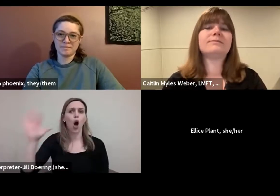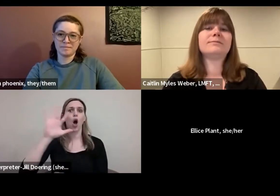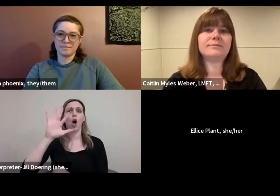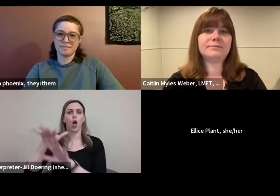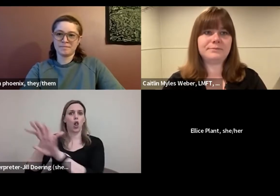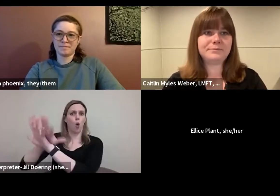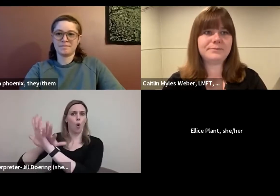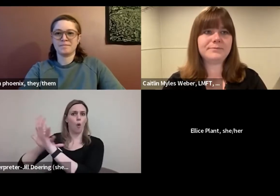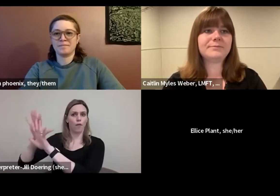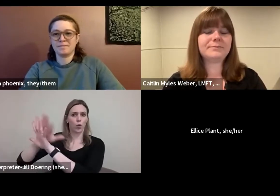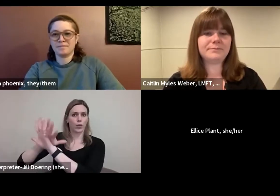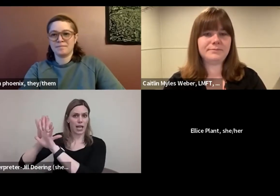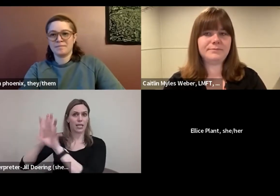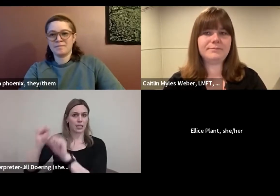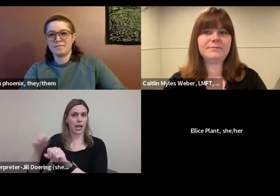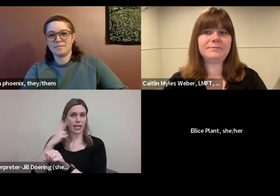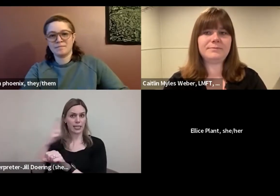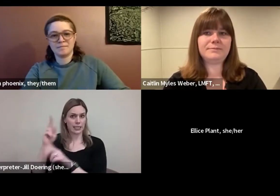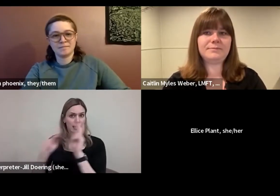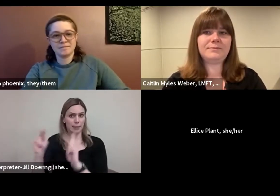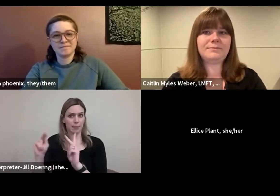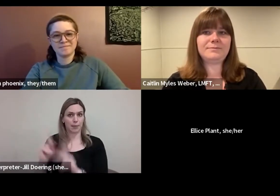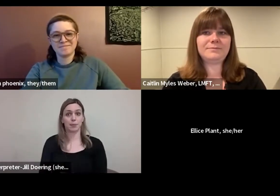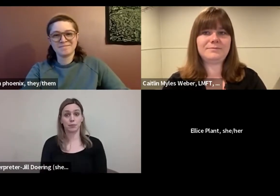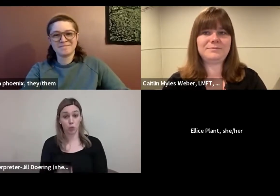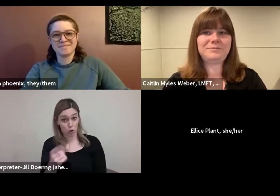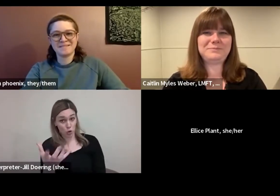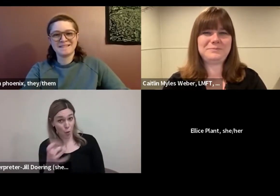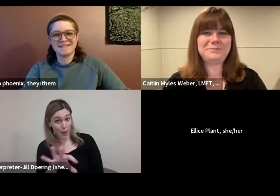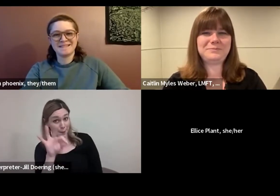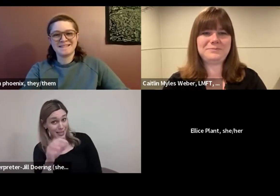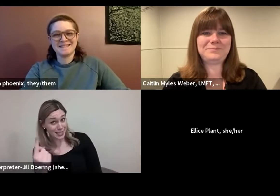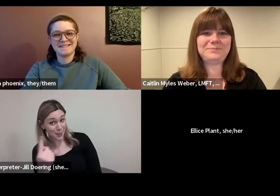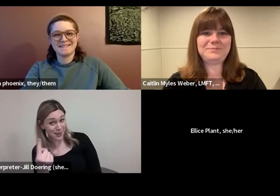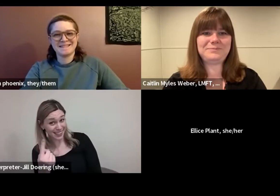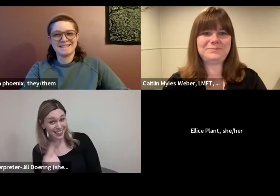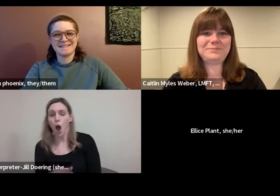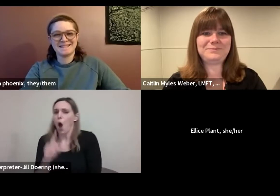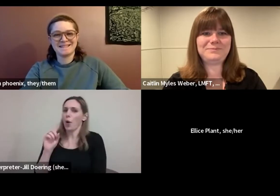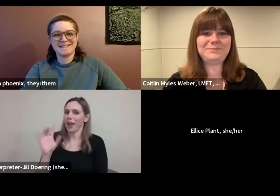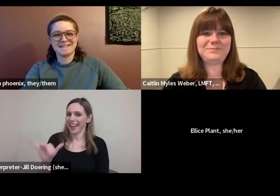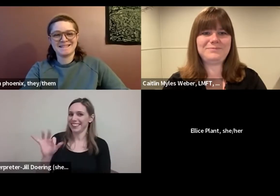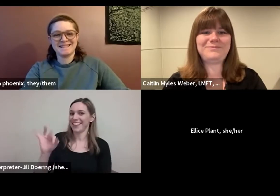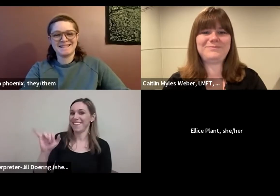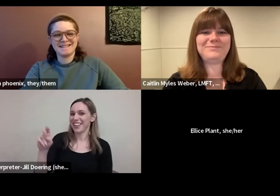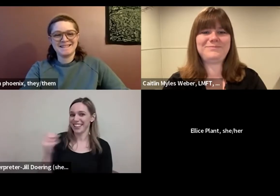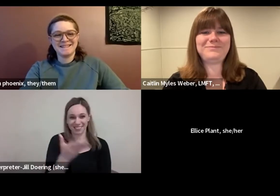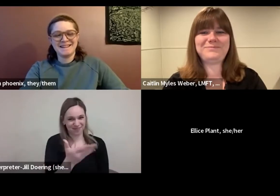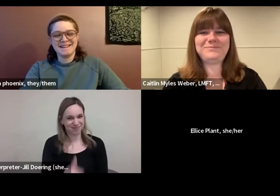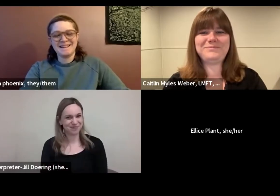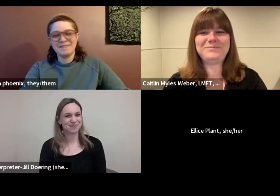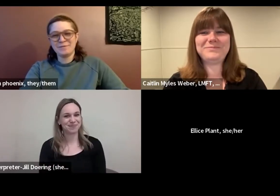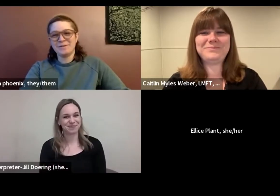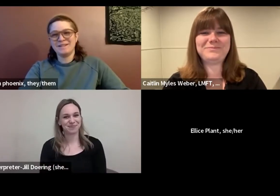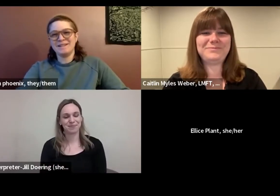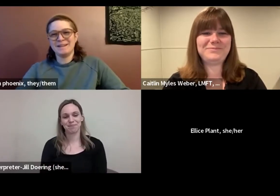Thank you. Do you wanna pick? Oh, yeah. (chuckles) Finn. Hi, everyone.